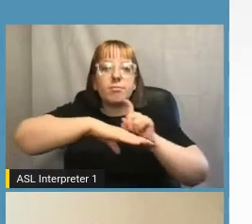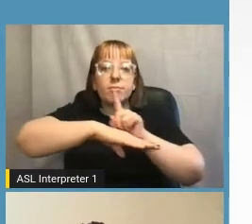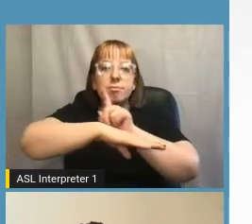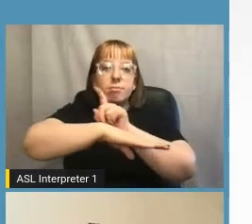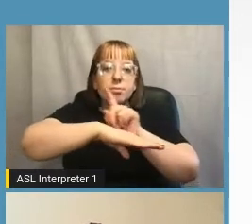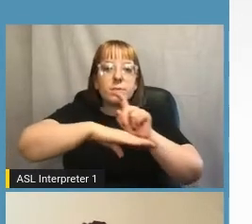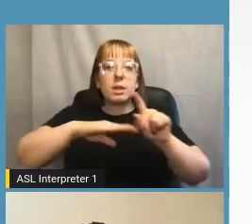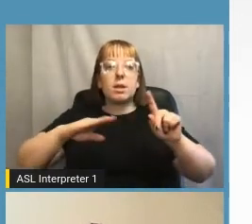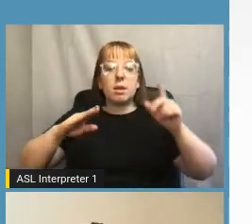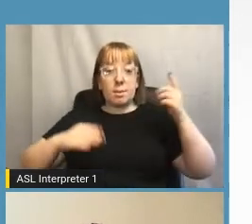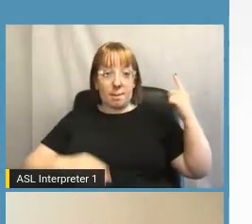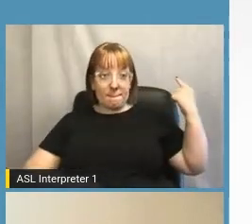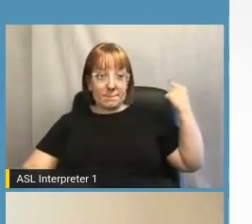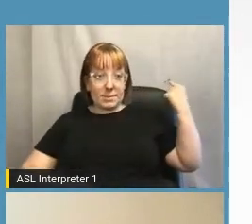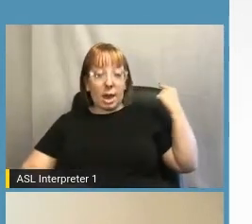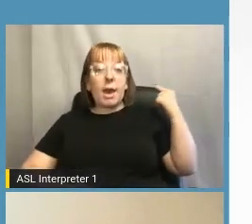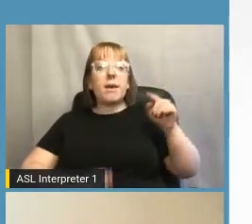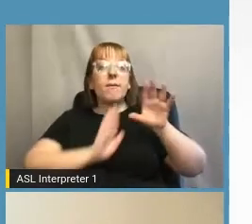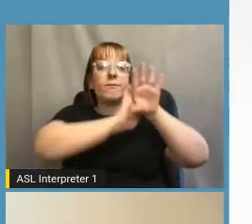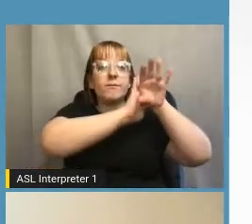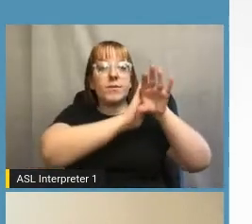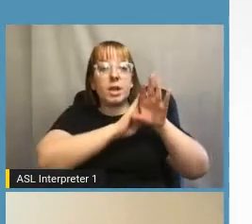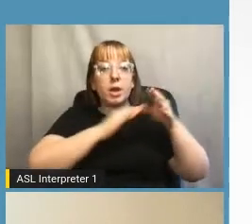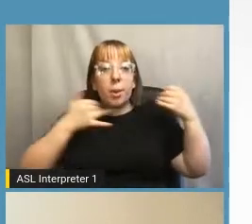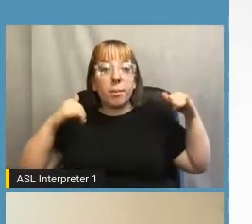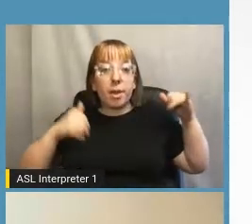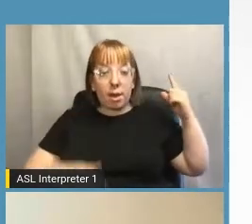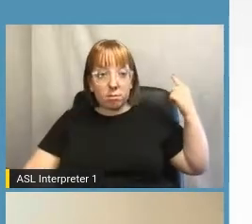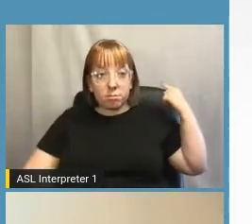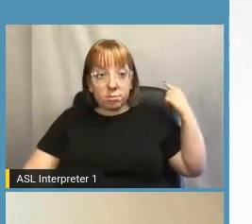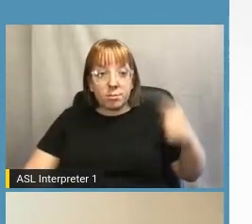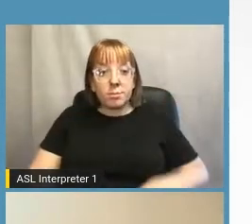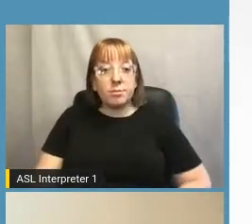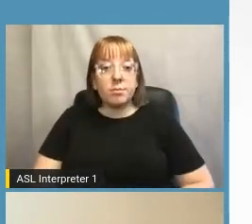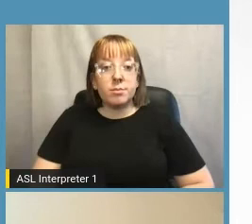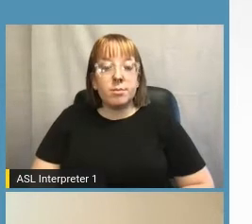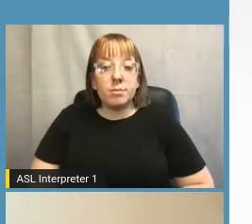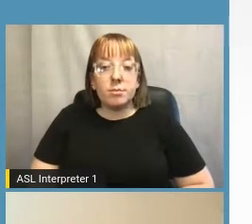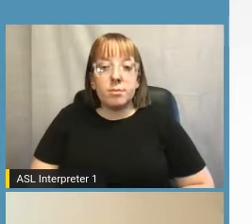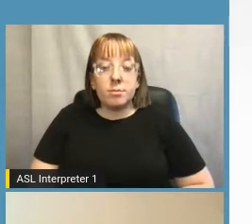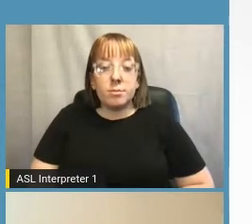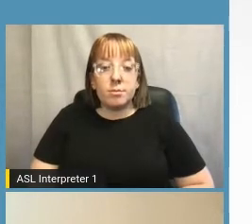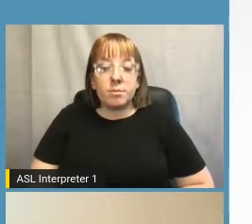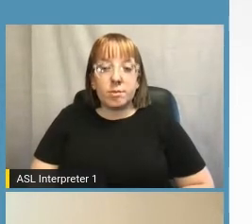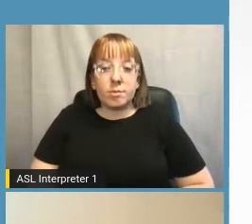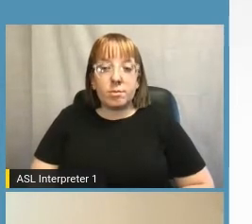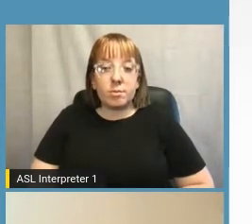showed you how the video works and comes matrix before and um and then the student the student